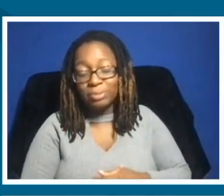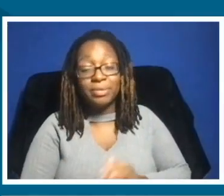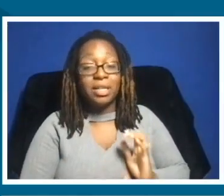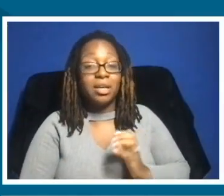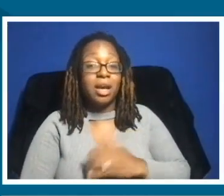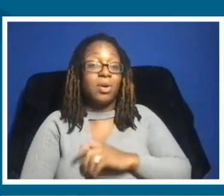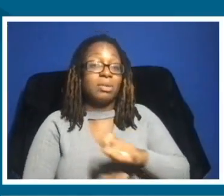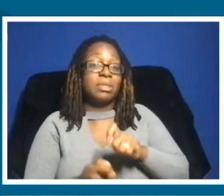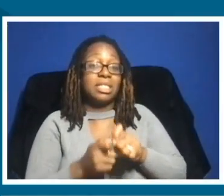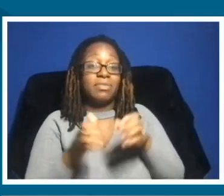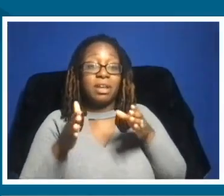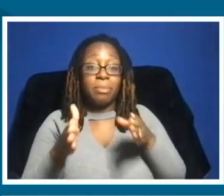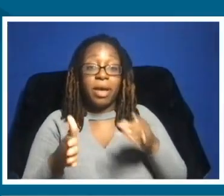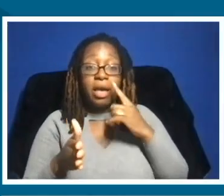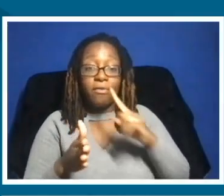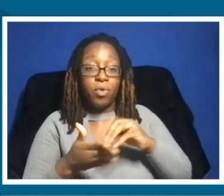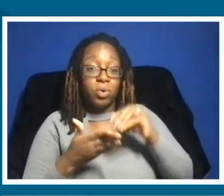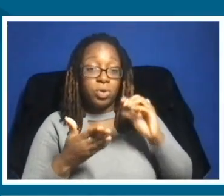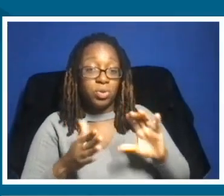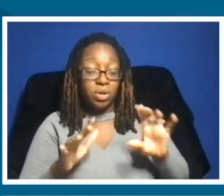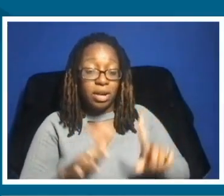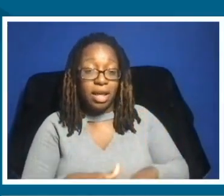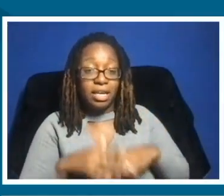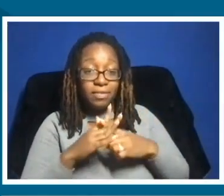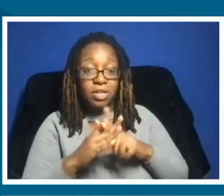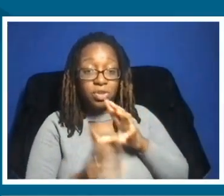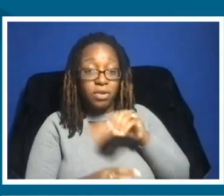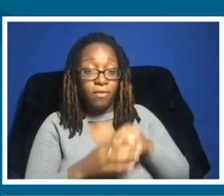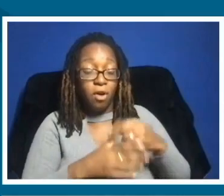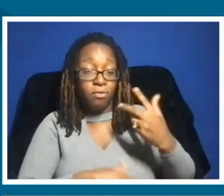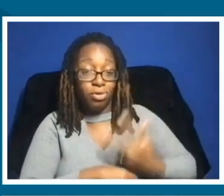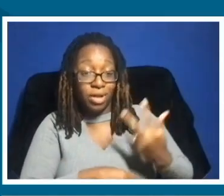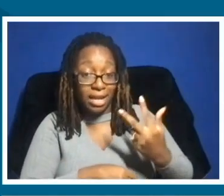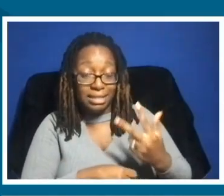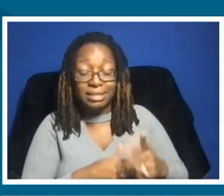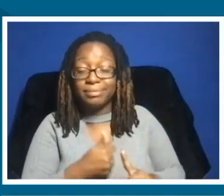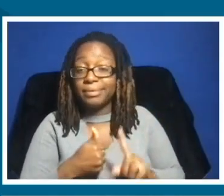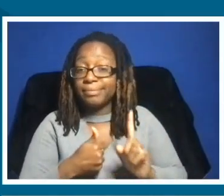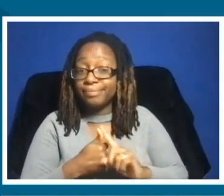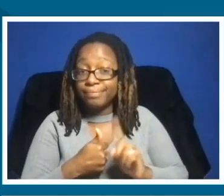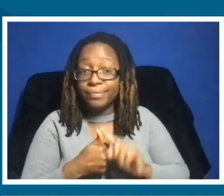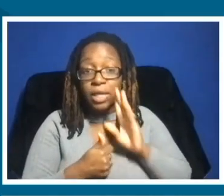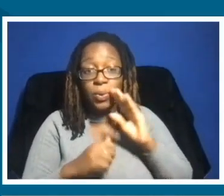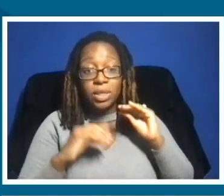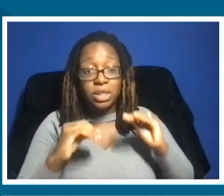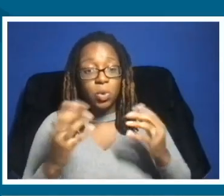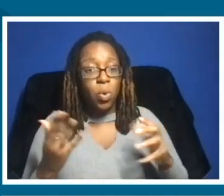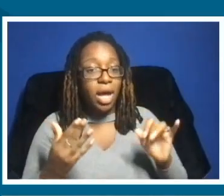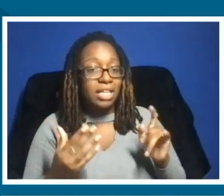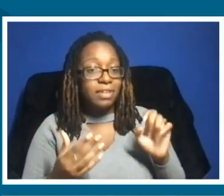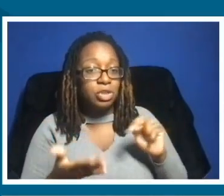activations involved three days first day we taught what an activation